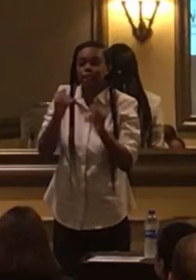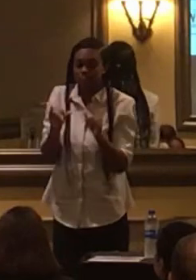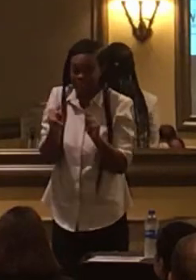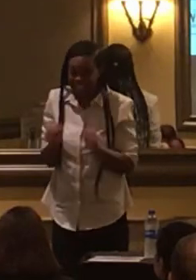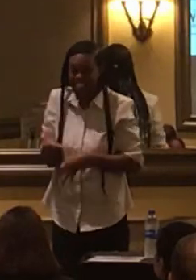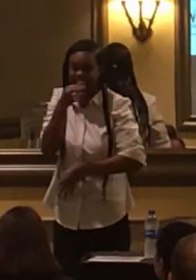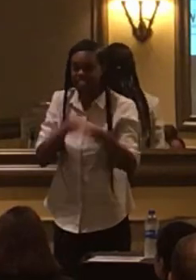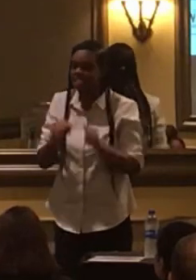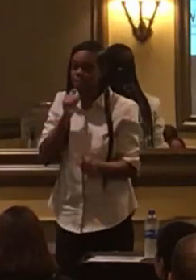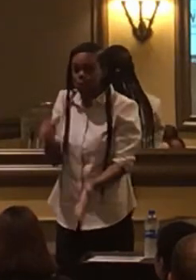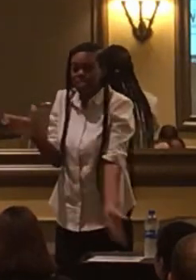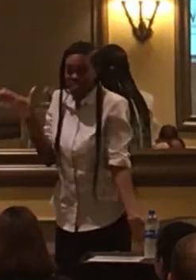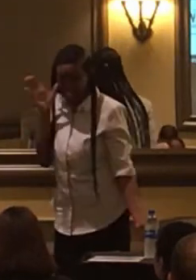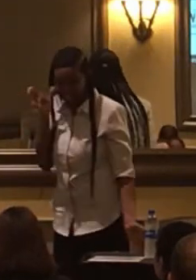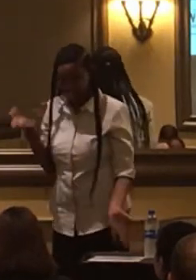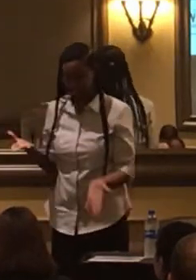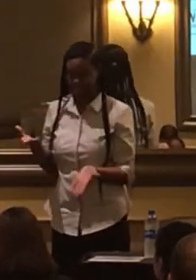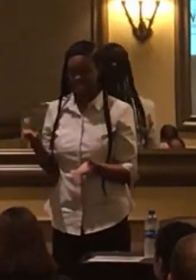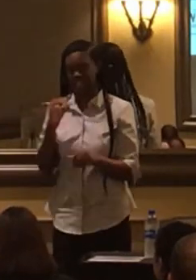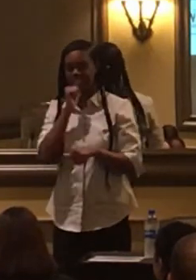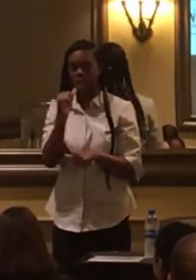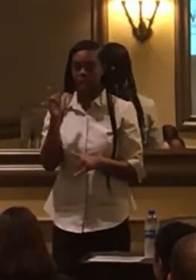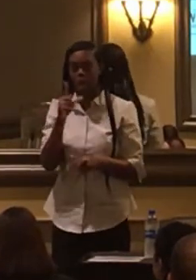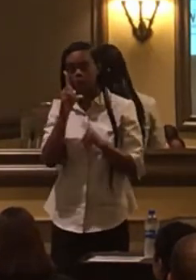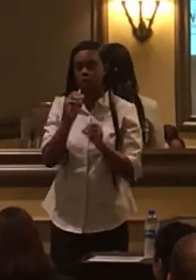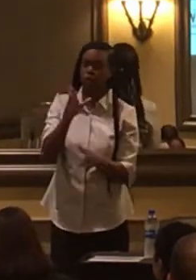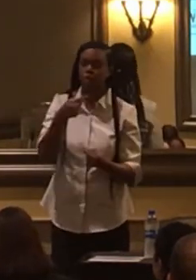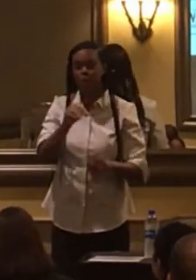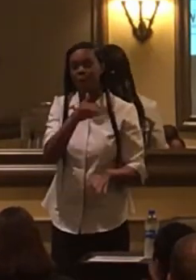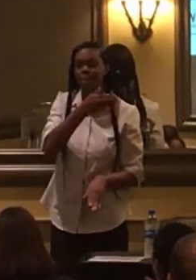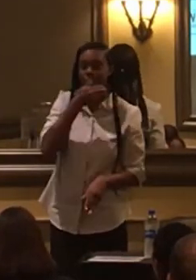but understand what that students need.